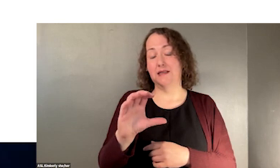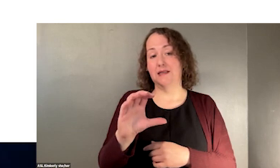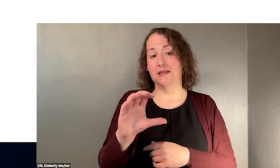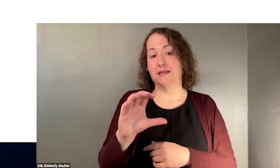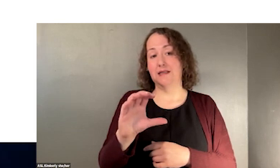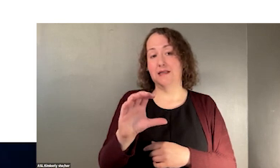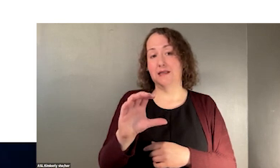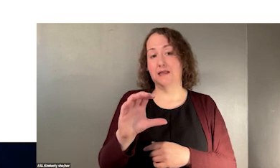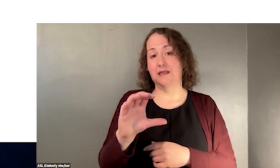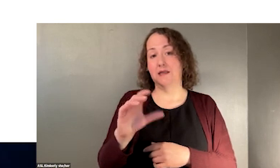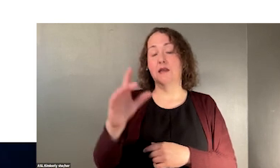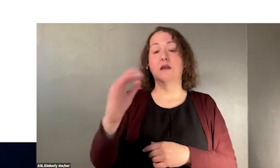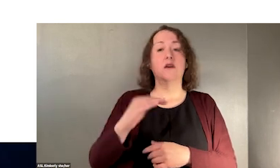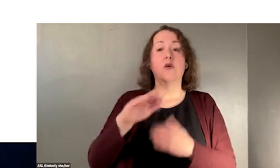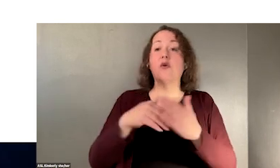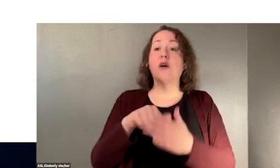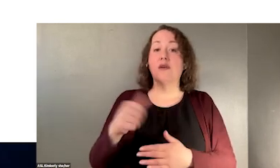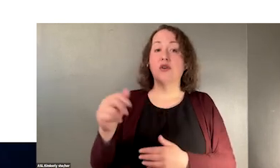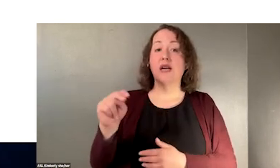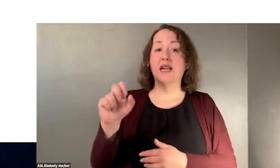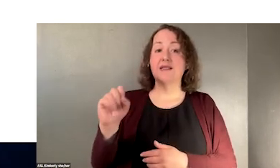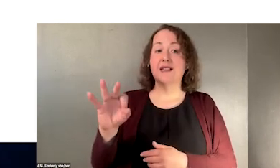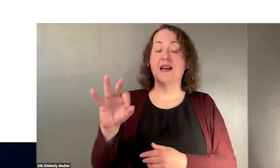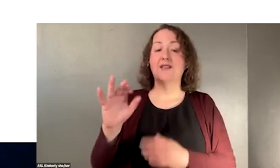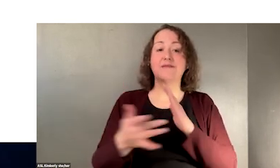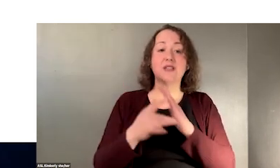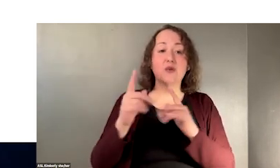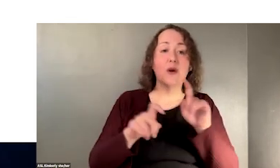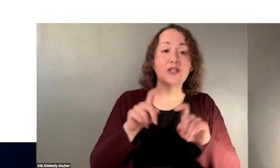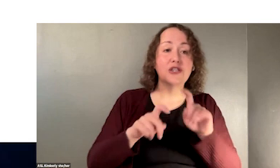And then for all other NSF technical questions or for immediate assistance,